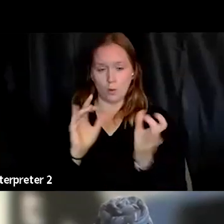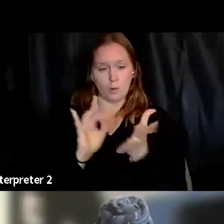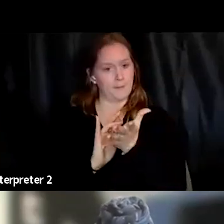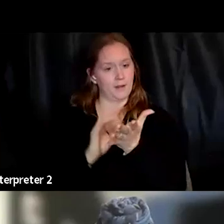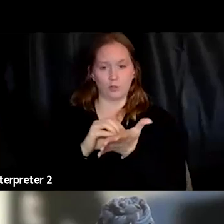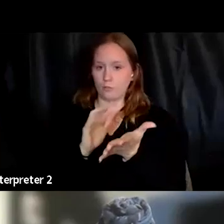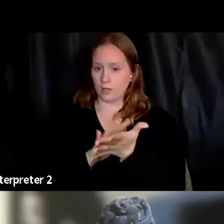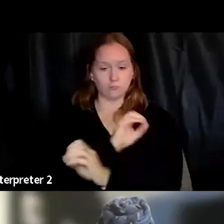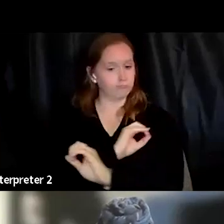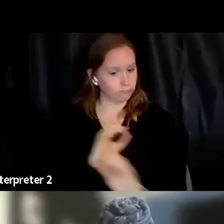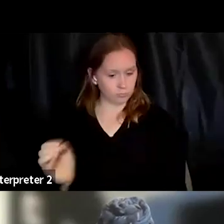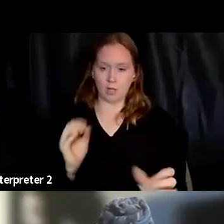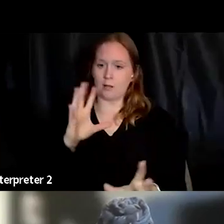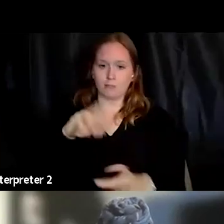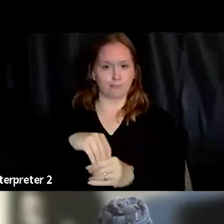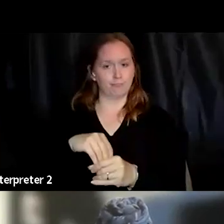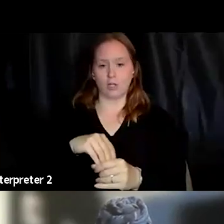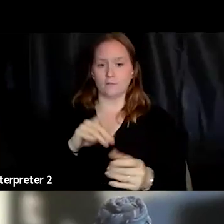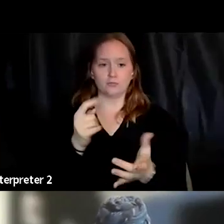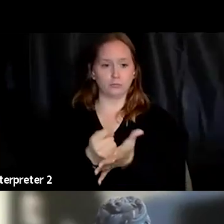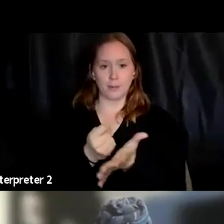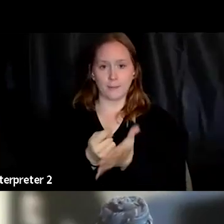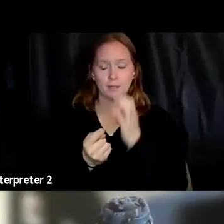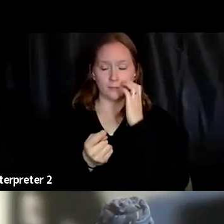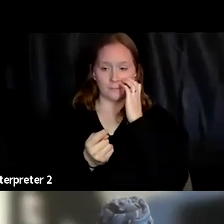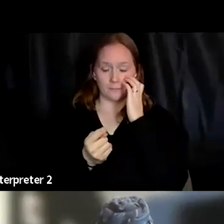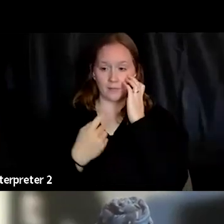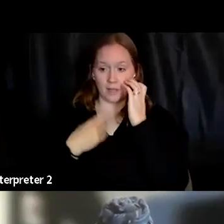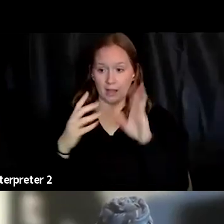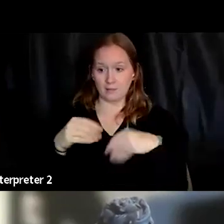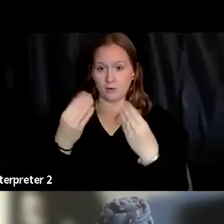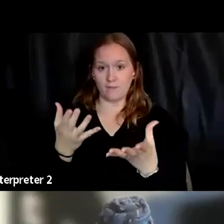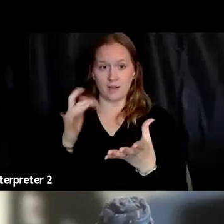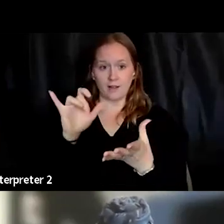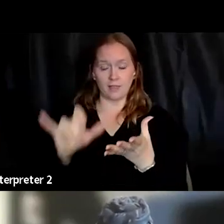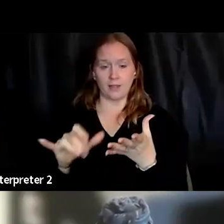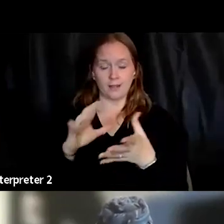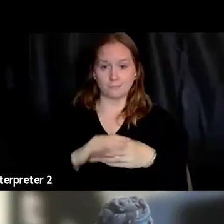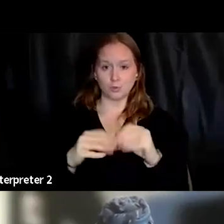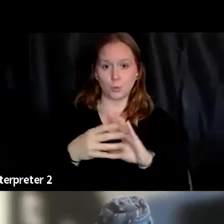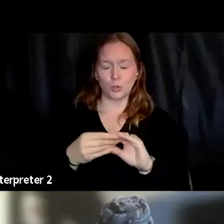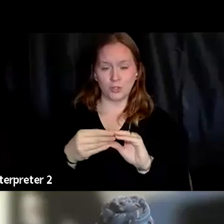And I provided the story of that, any information about that to wrap around the consultative exam